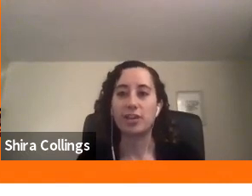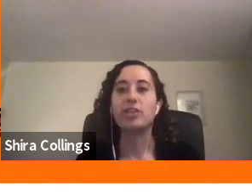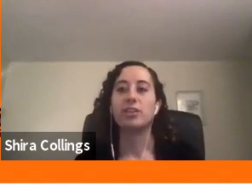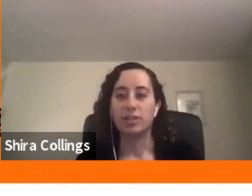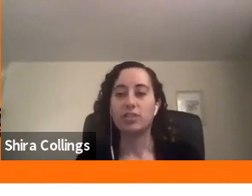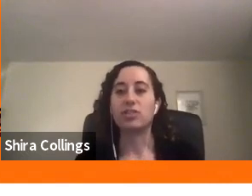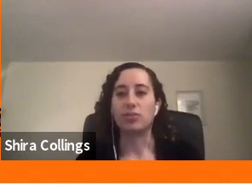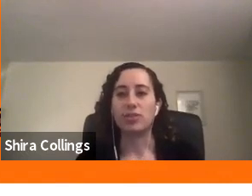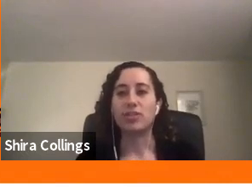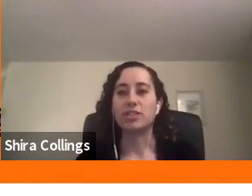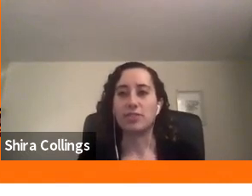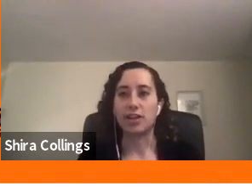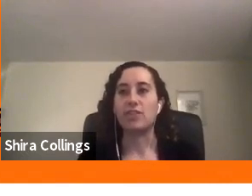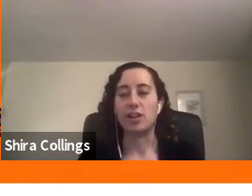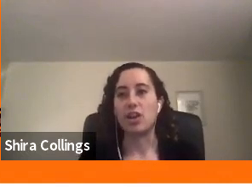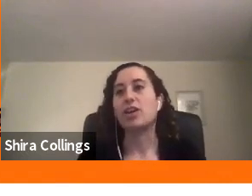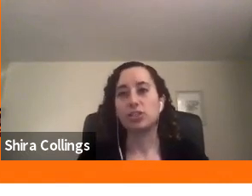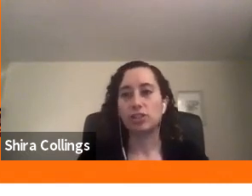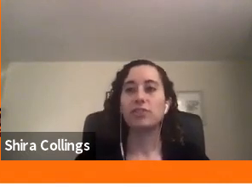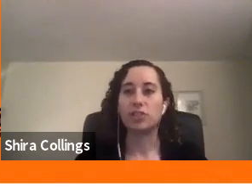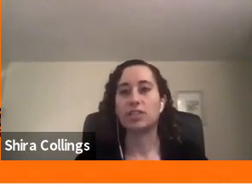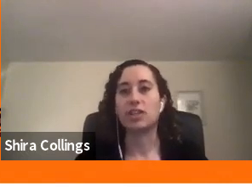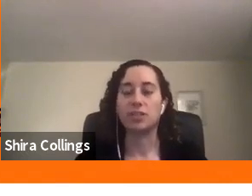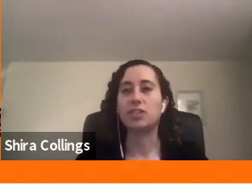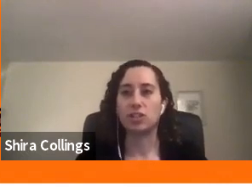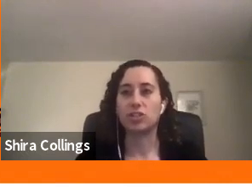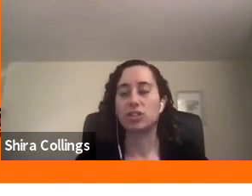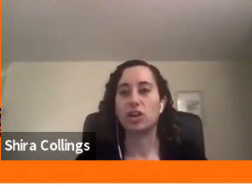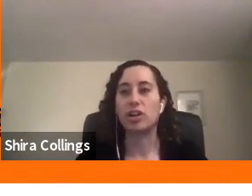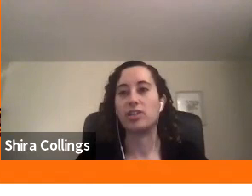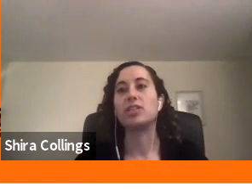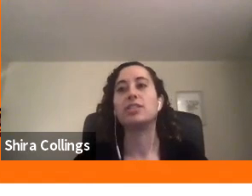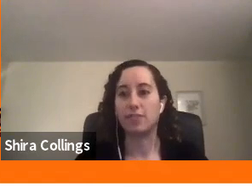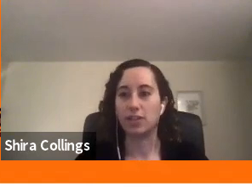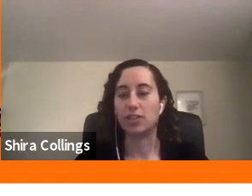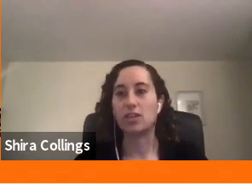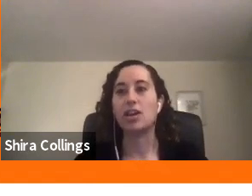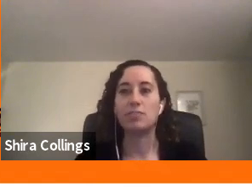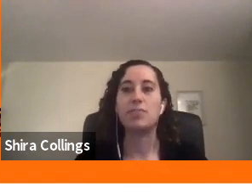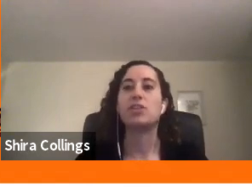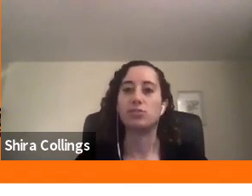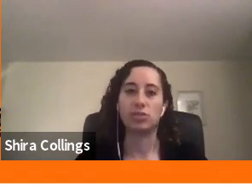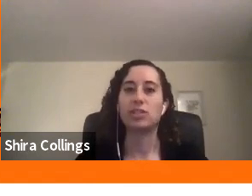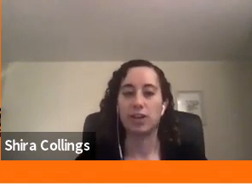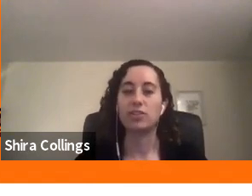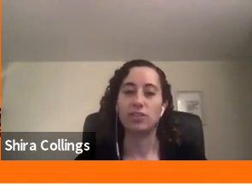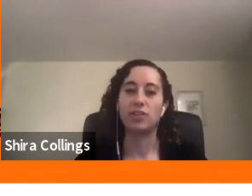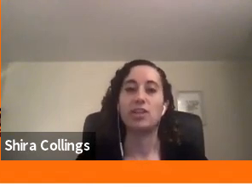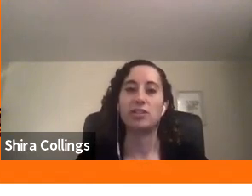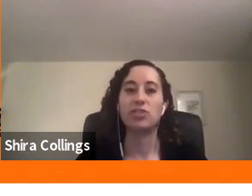percent of elementary school girls ages 6 to 1 are concerned about -- 12 are concerned about their weight.